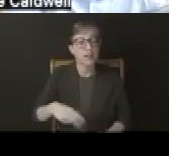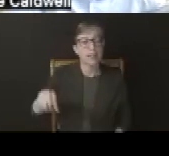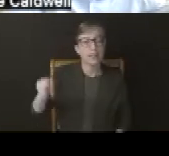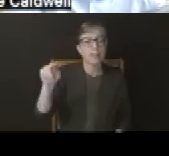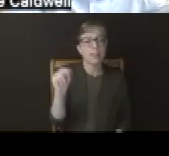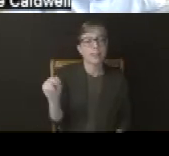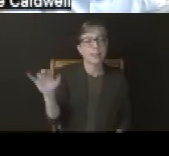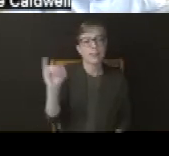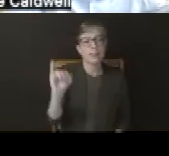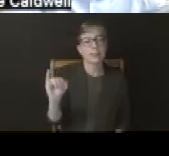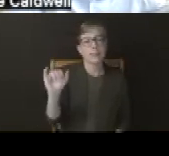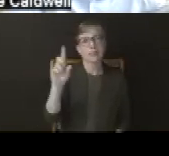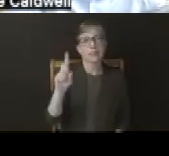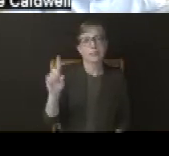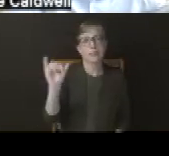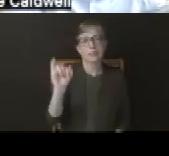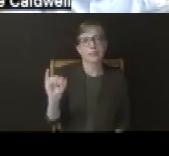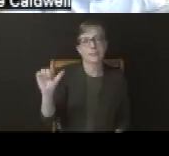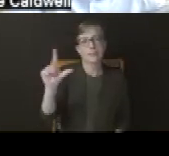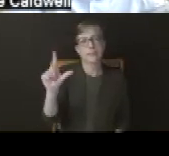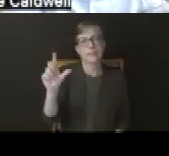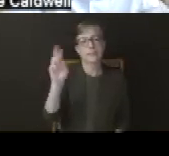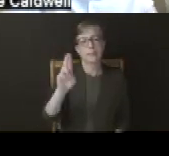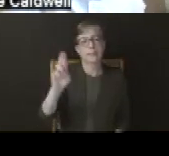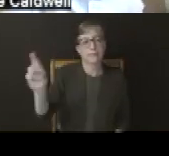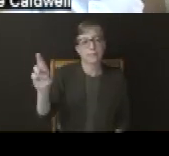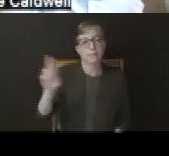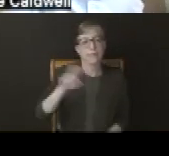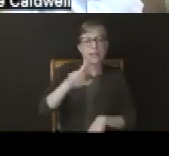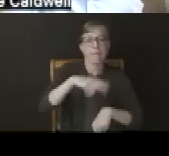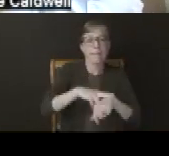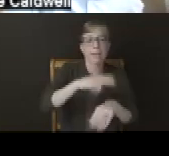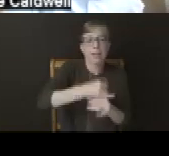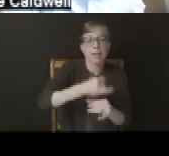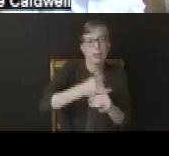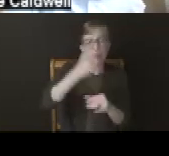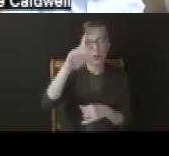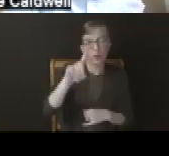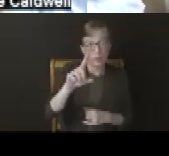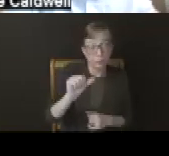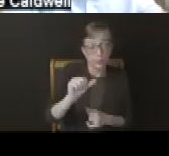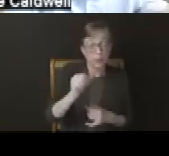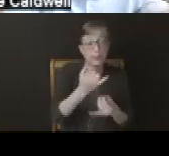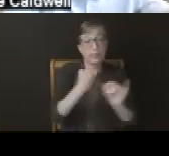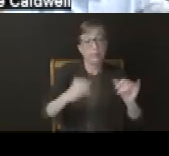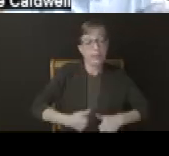Disability Independent Living and Rehabilitation Research. And that's within ACL.